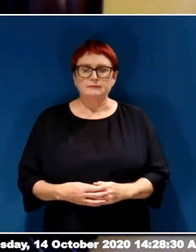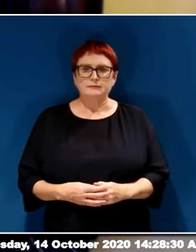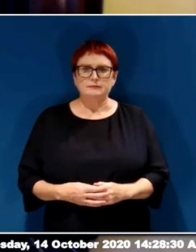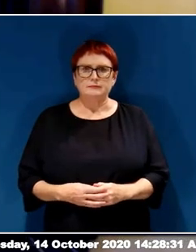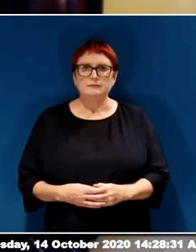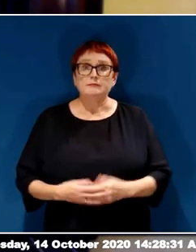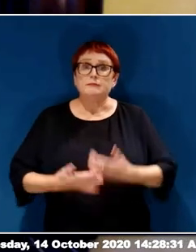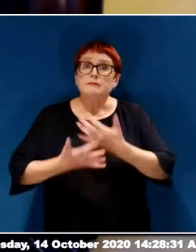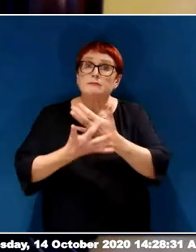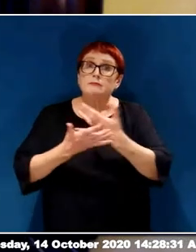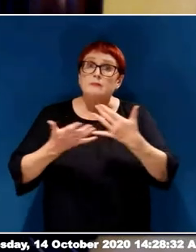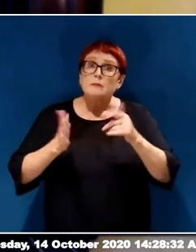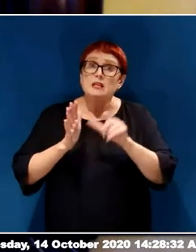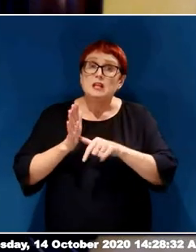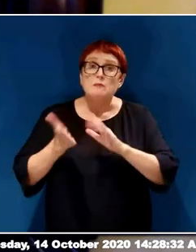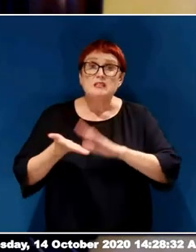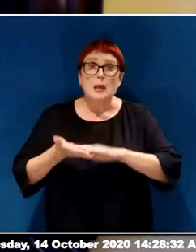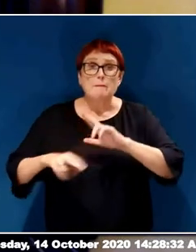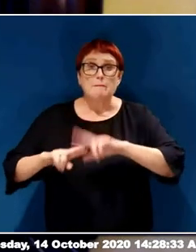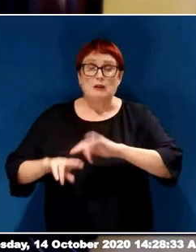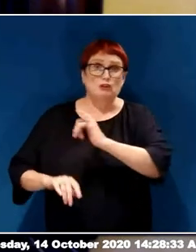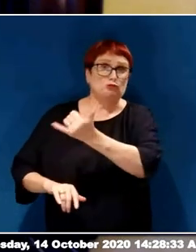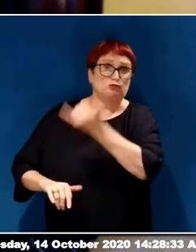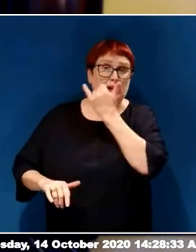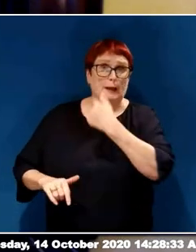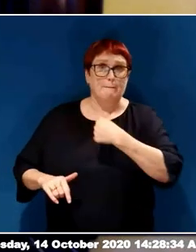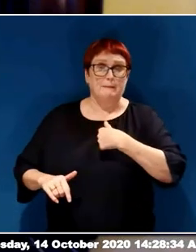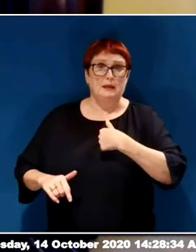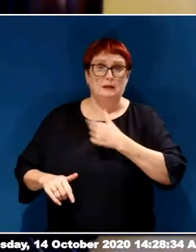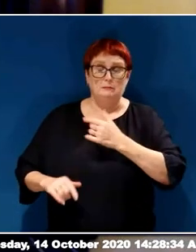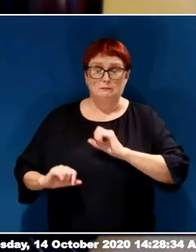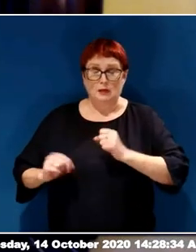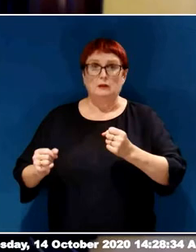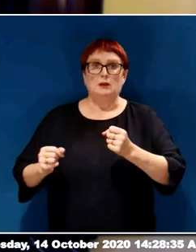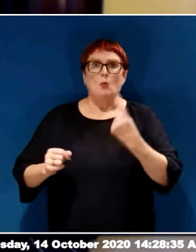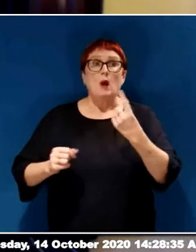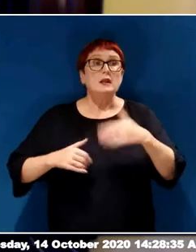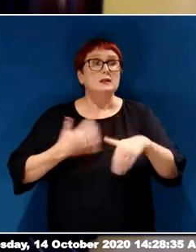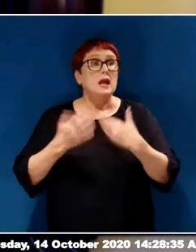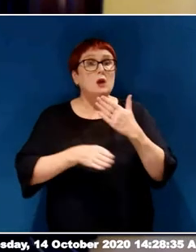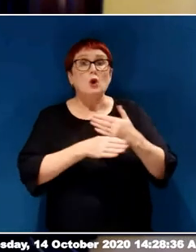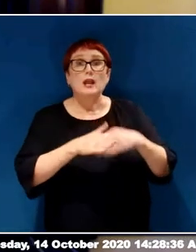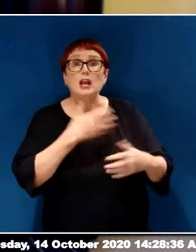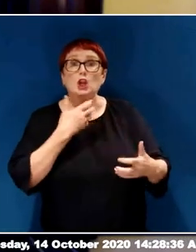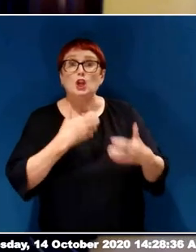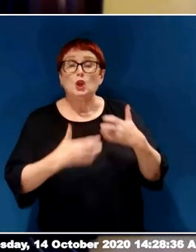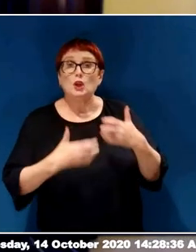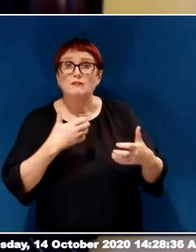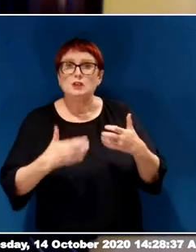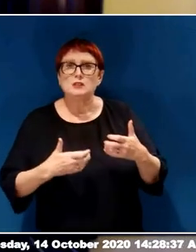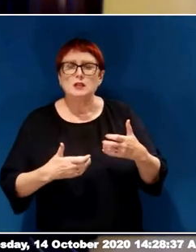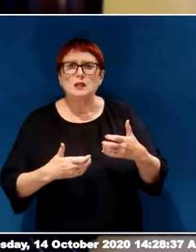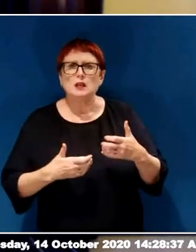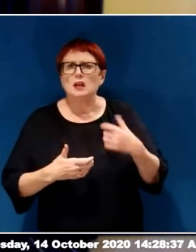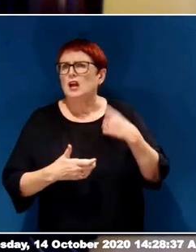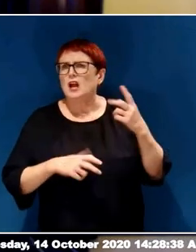One day at my work at Monash I was summoned into the lobby, and a father had appeared there with his son, trying to find me.